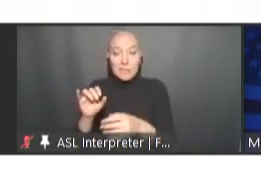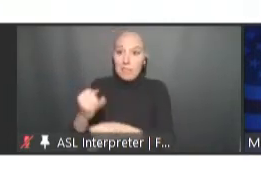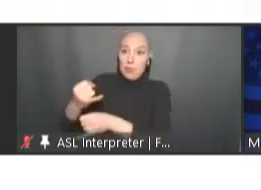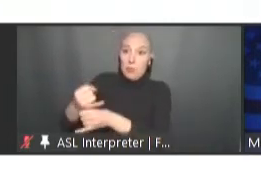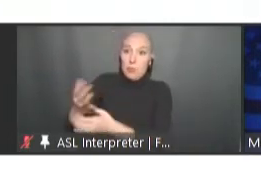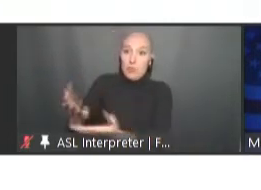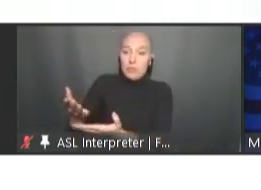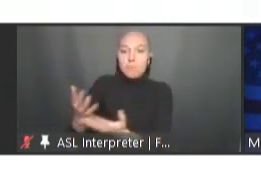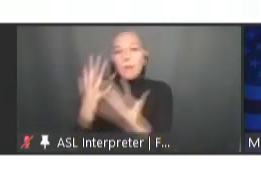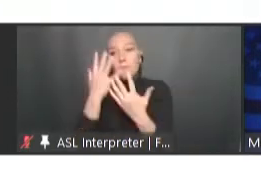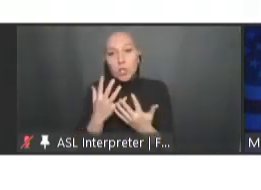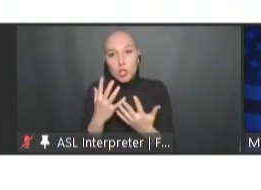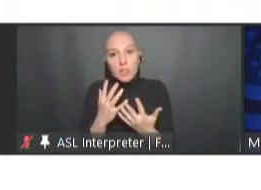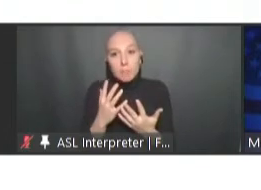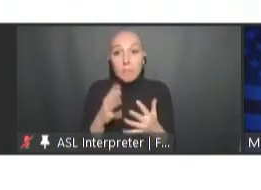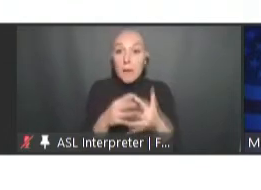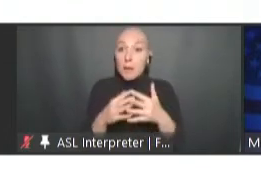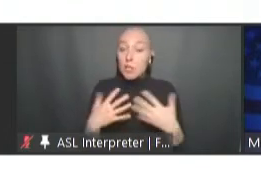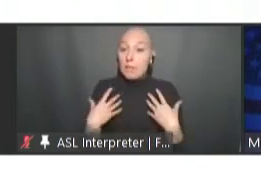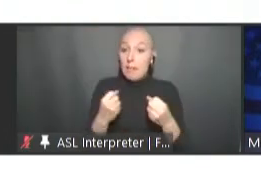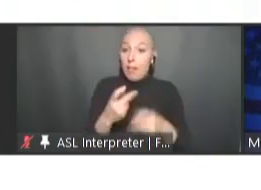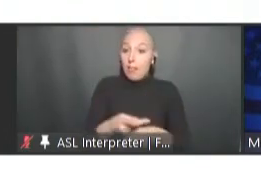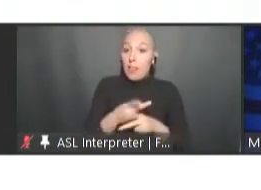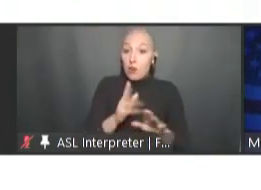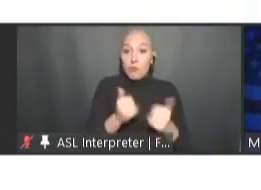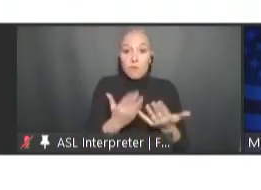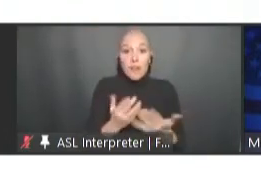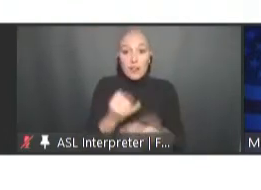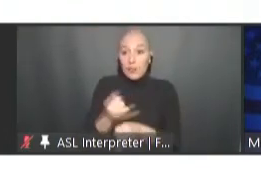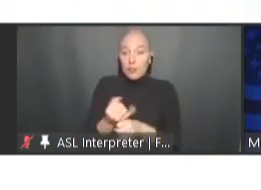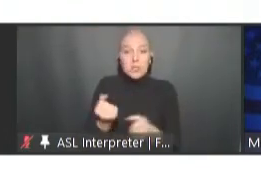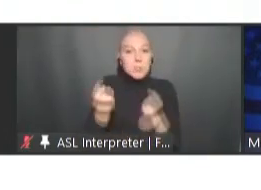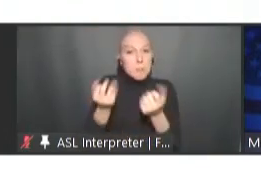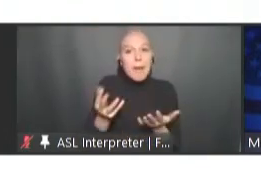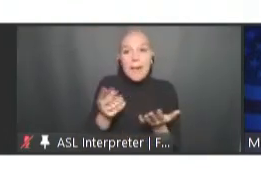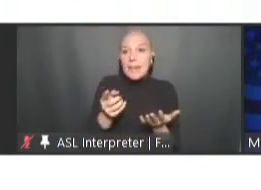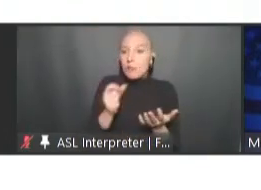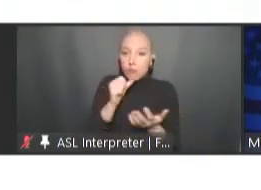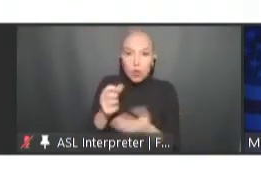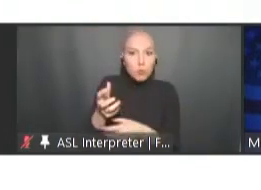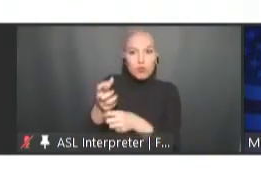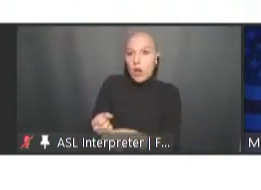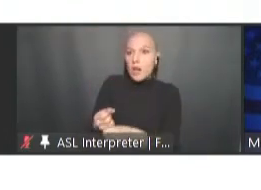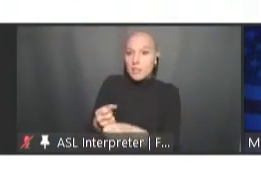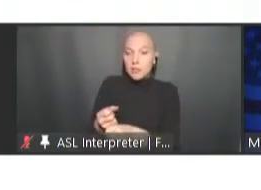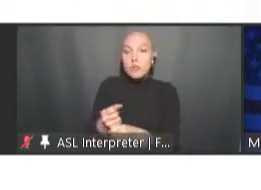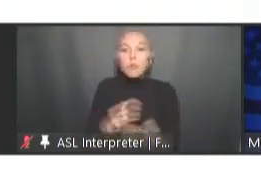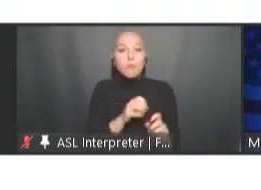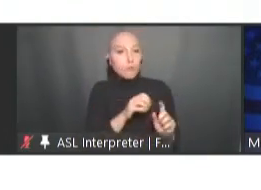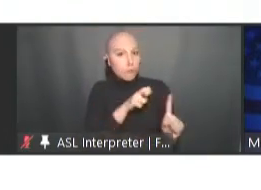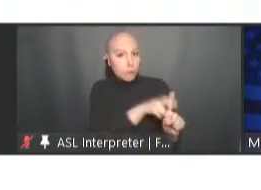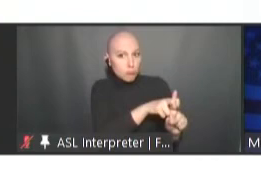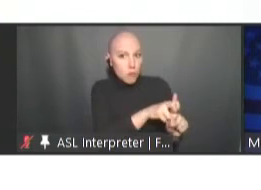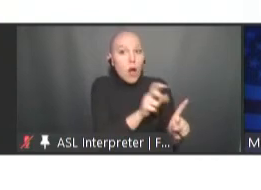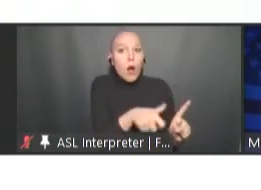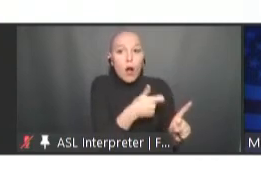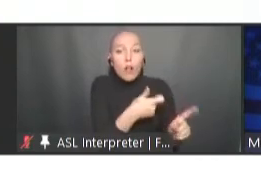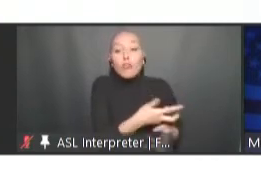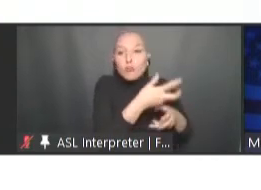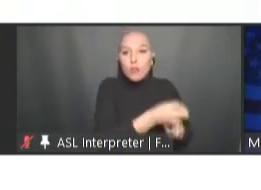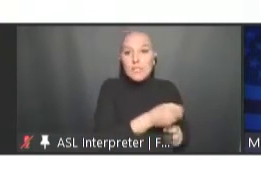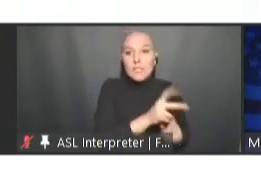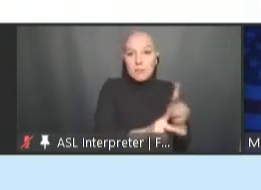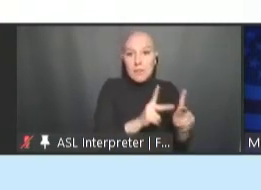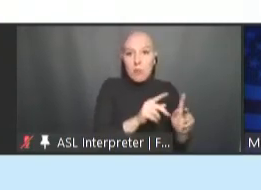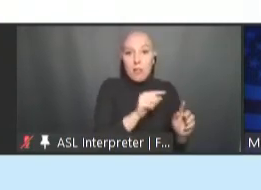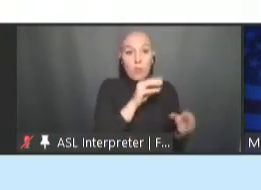health care provider institutions to carry this message as we go forward. Next slide, please.